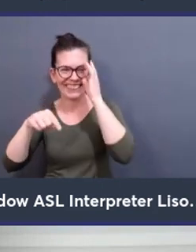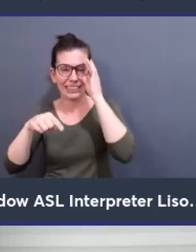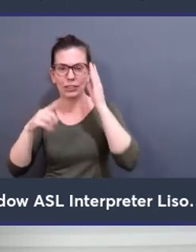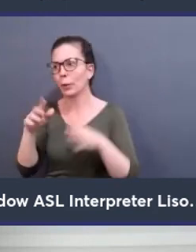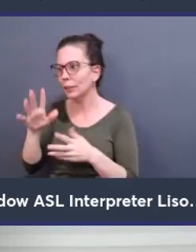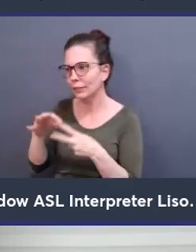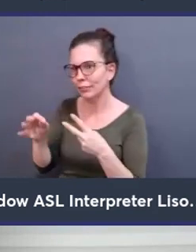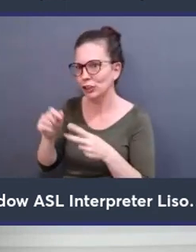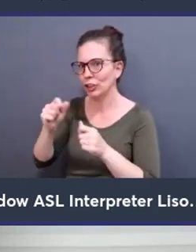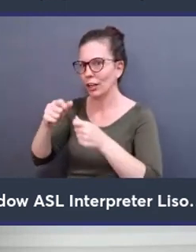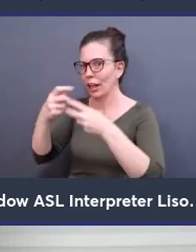It is, yeah.